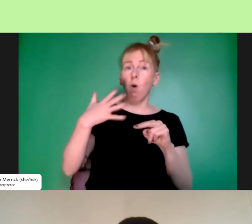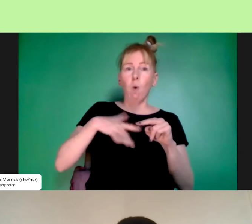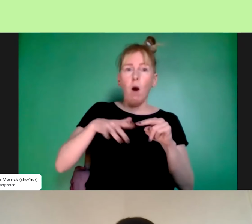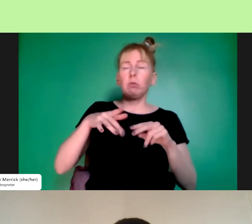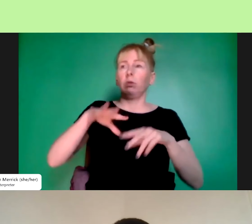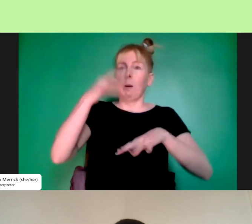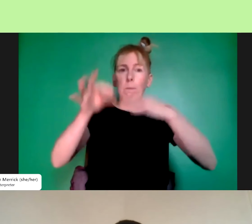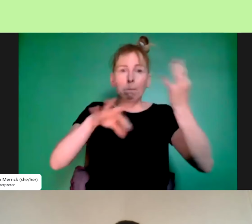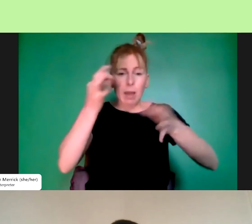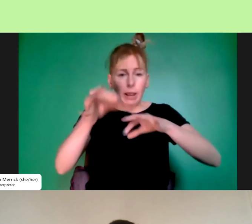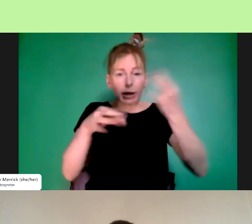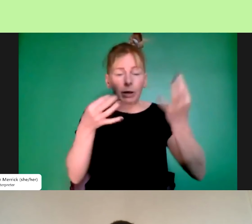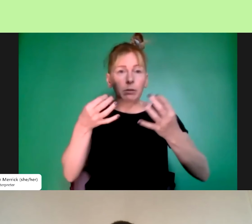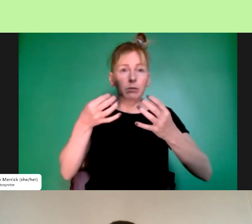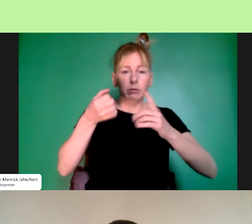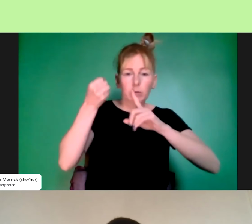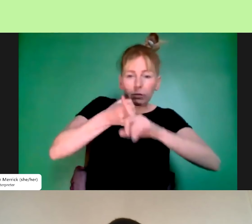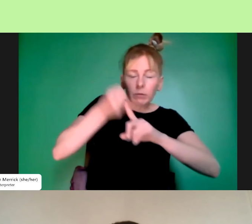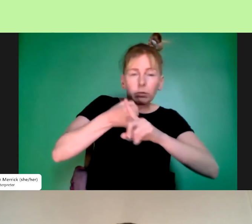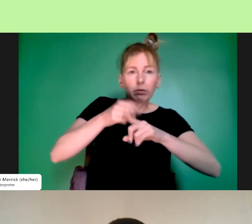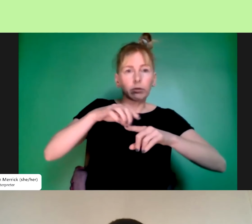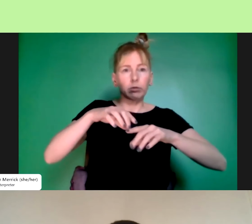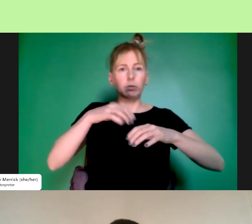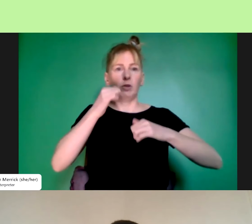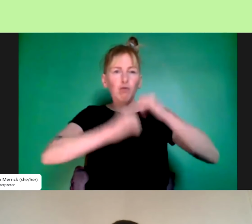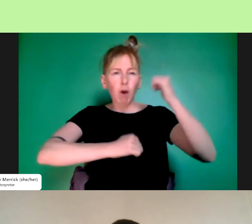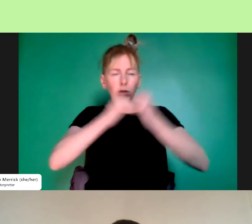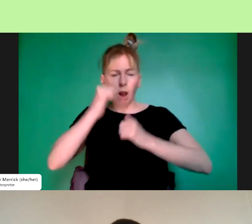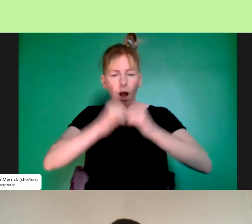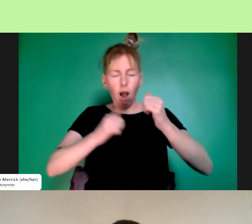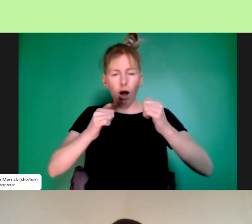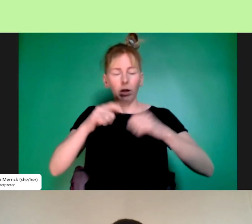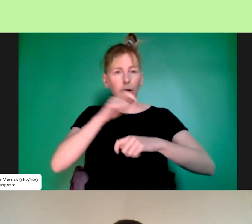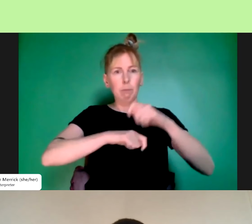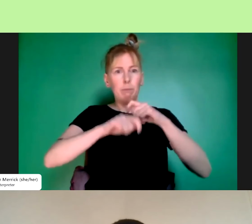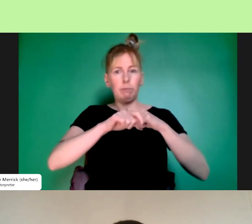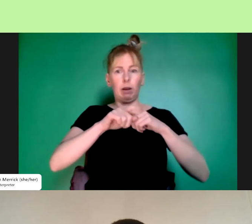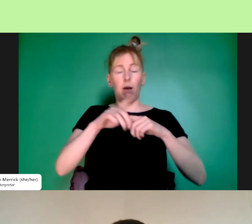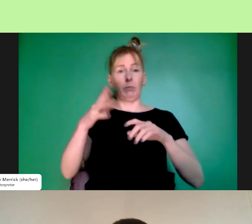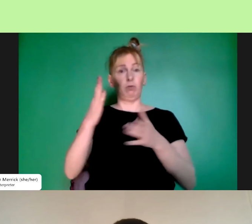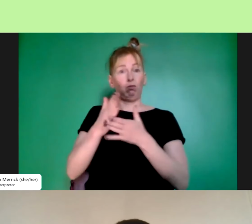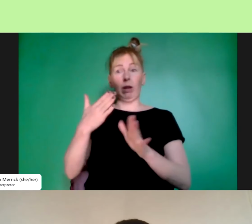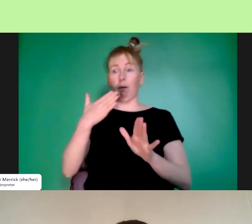change requires structural tinkering. And so we have to do that work of changing